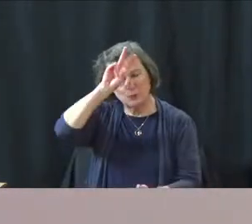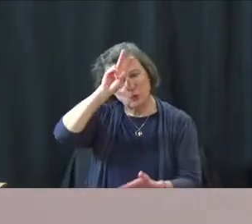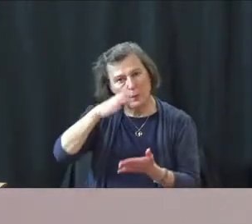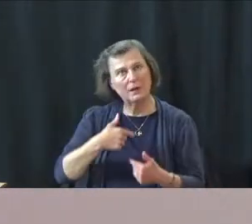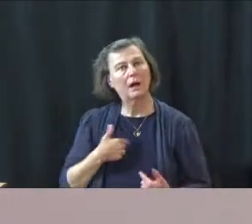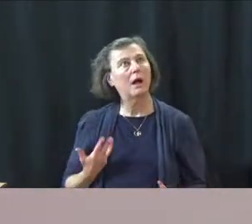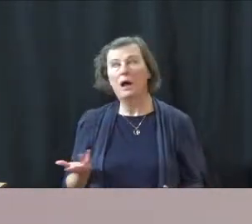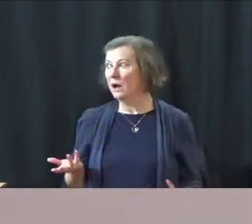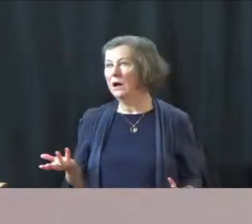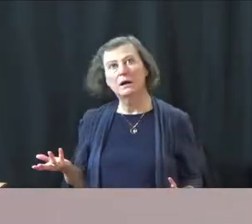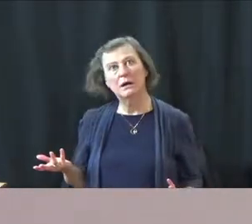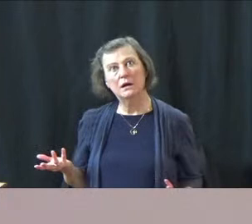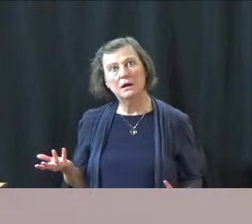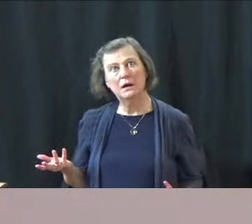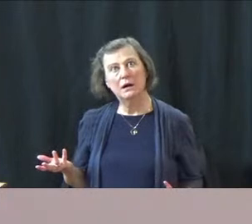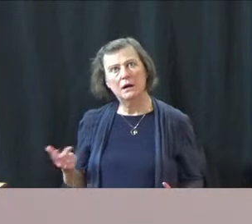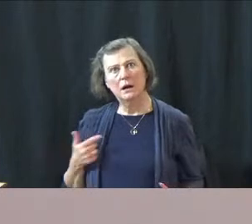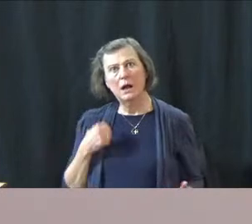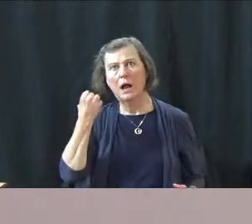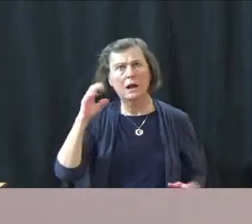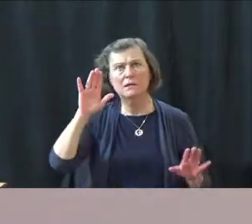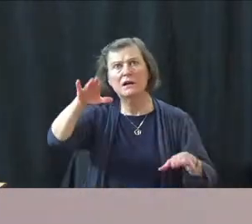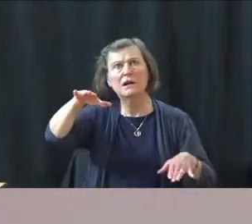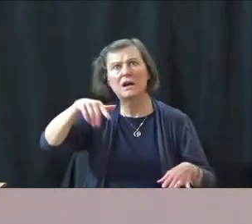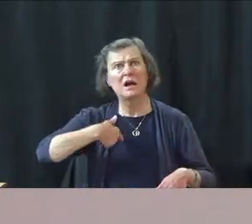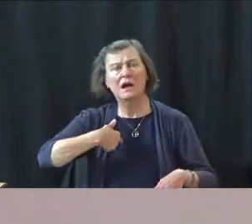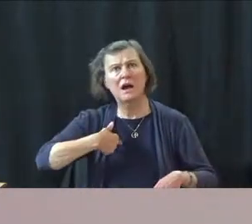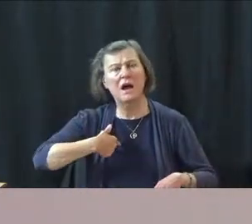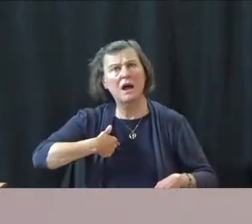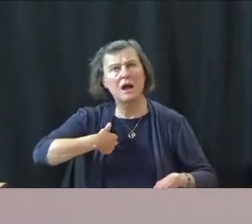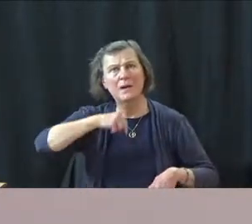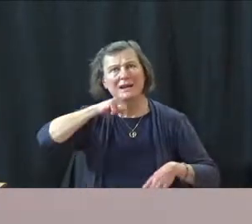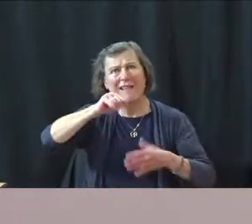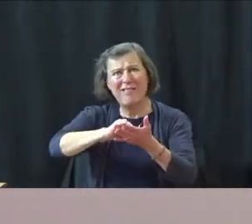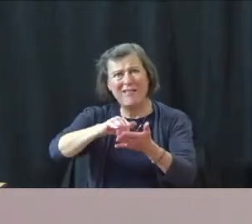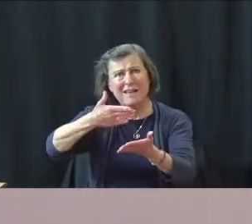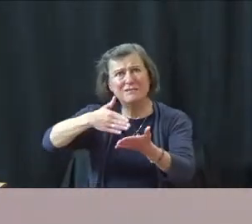I protested, I was not the songbird.